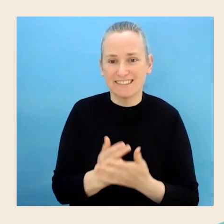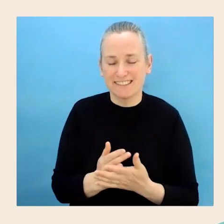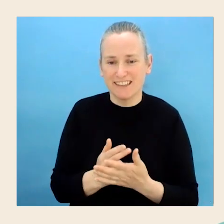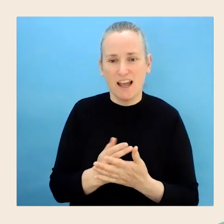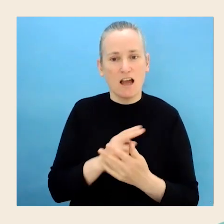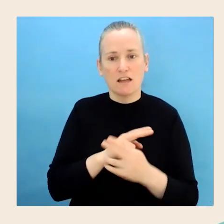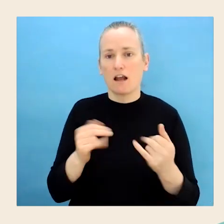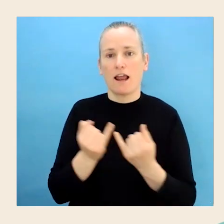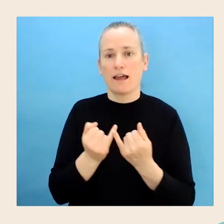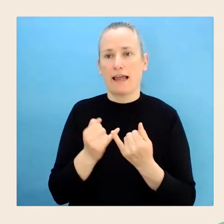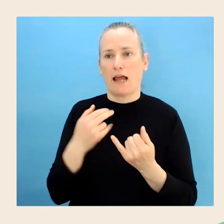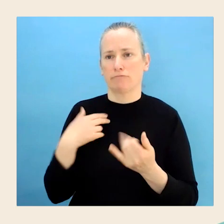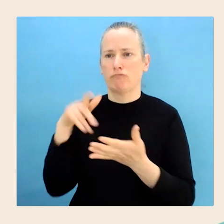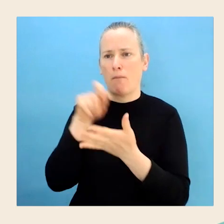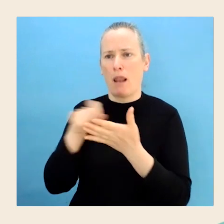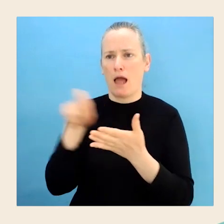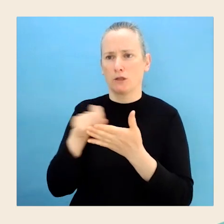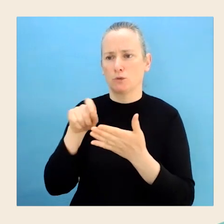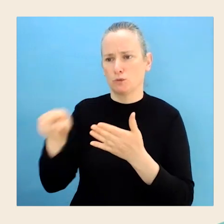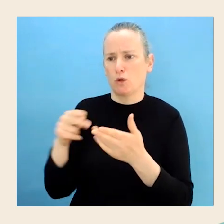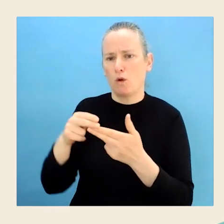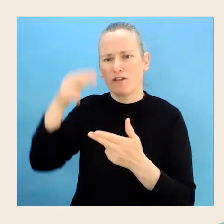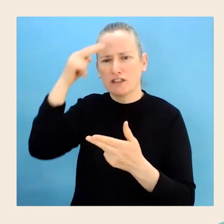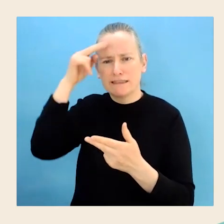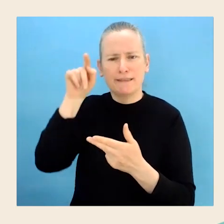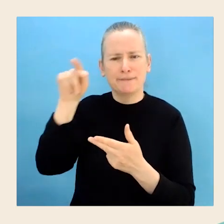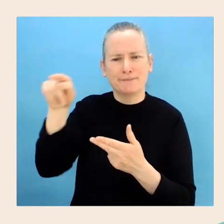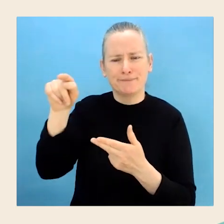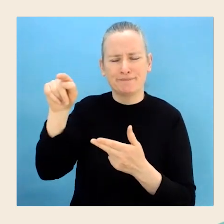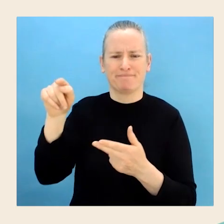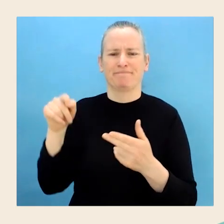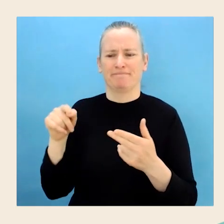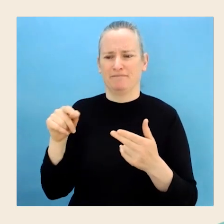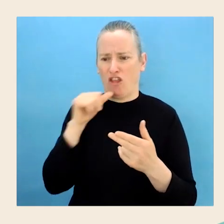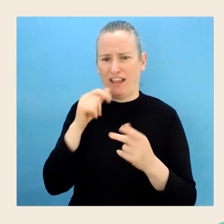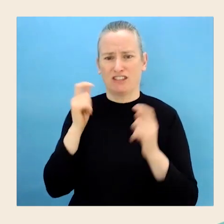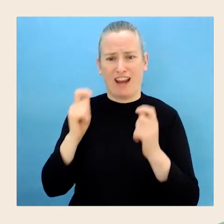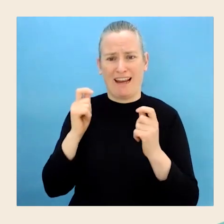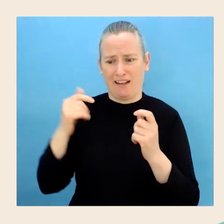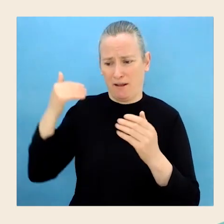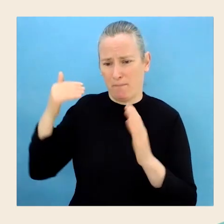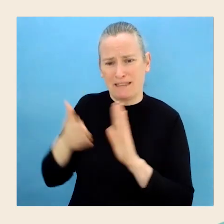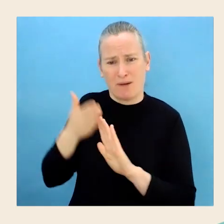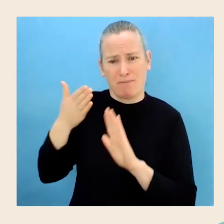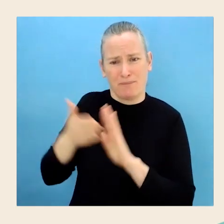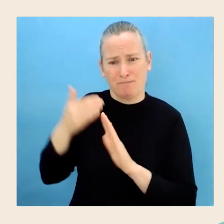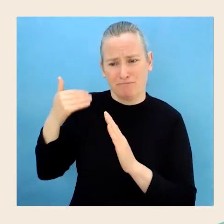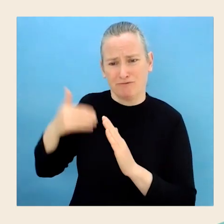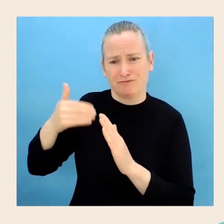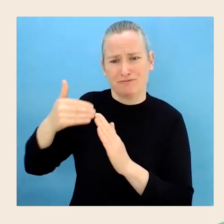it's not like you could apply through a conservatory. You don't have the training to apply at a conservatory.